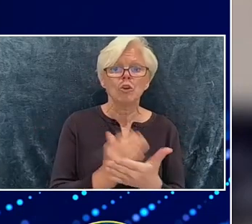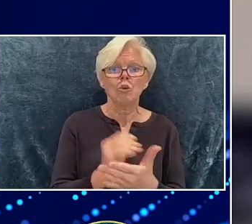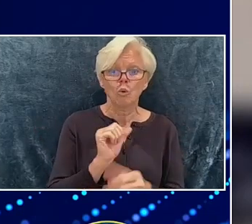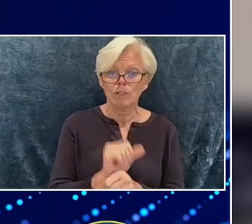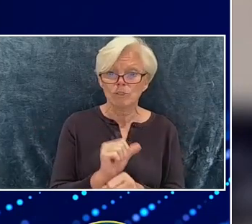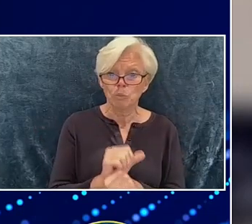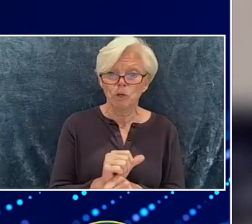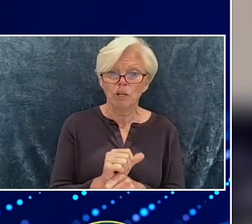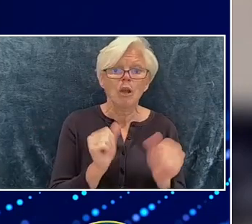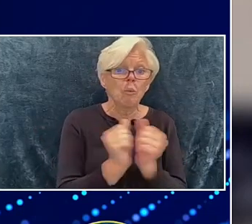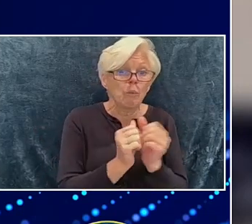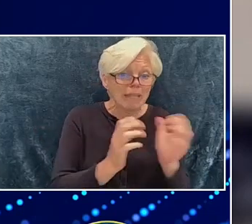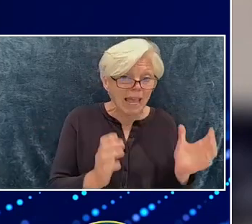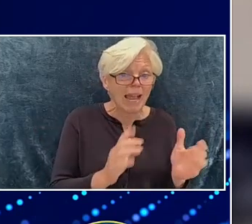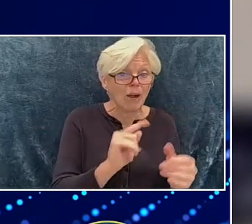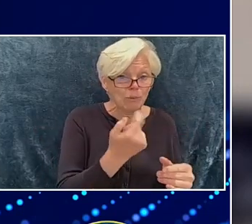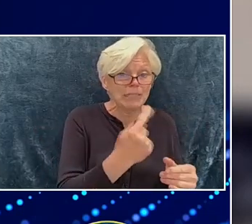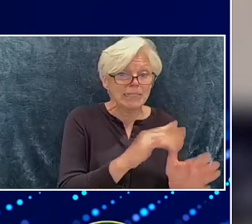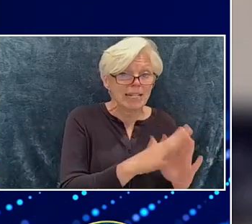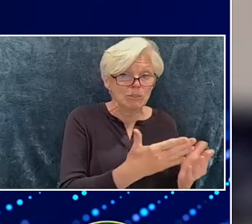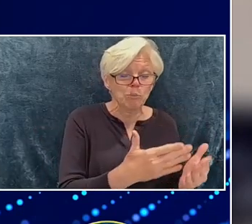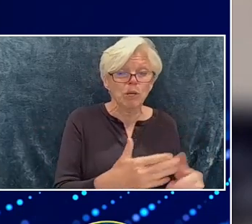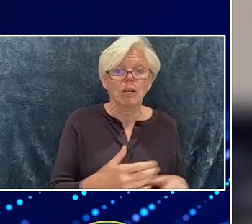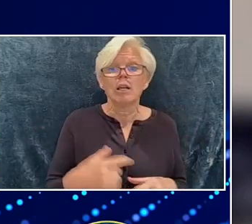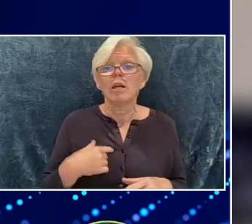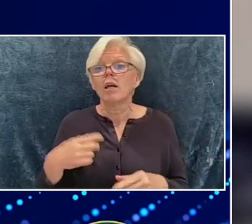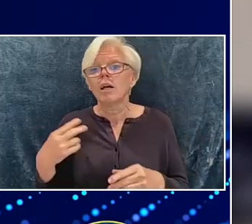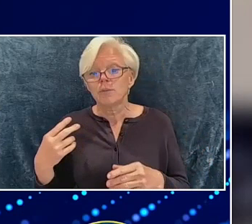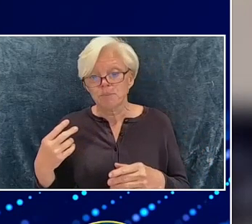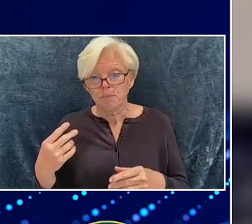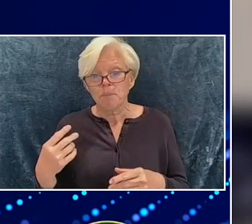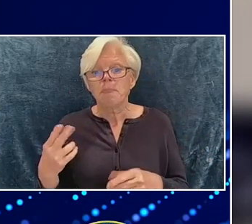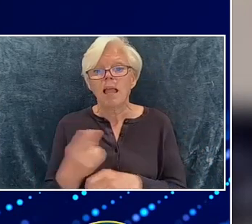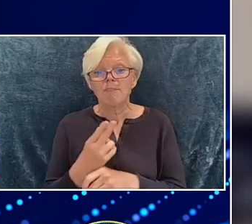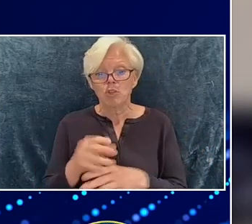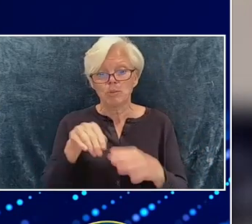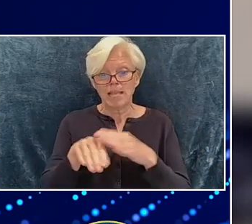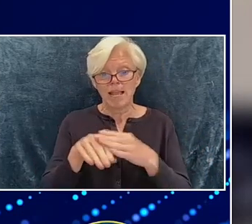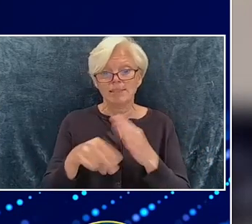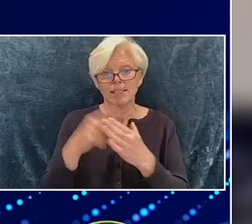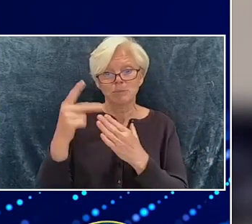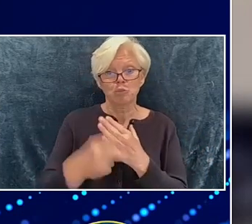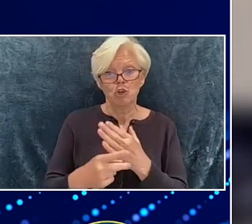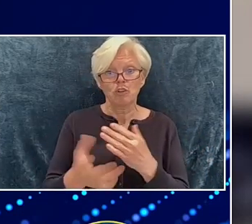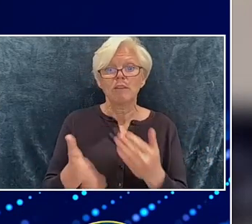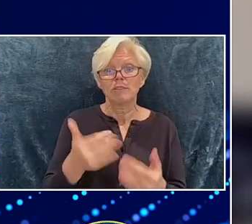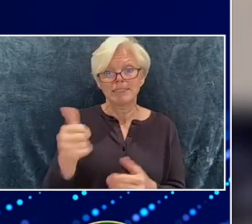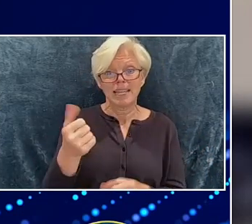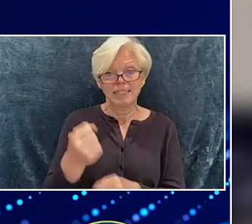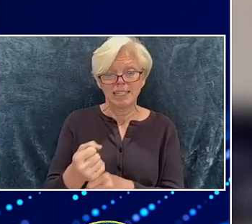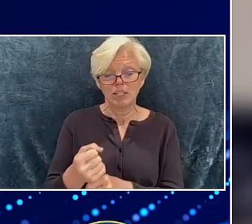textbook. I've used access program for nearly ten years. I've seen an increase in the success of